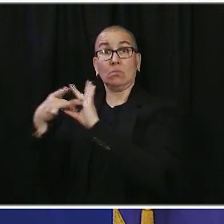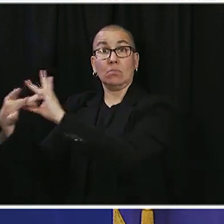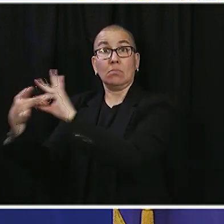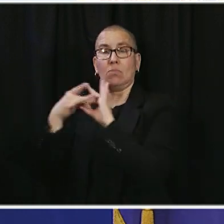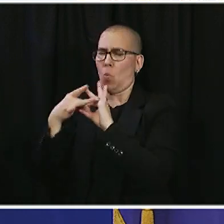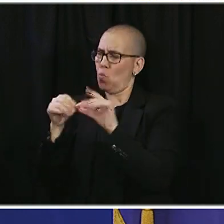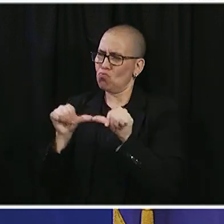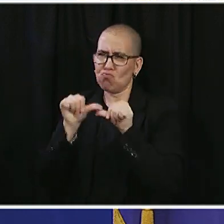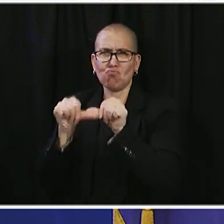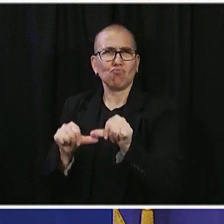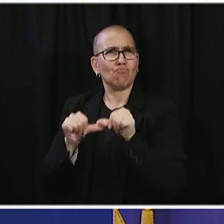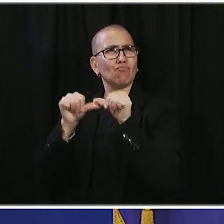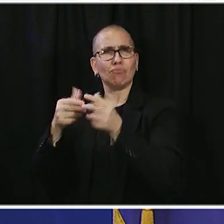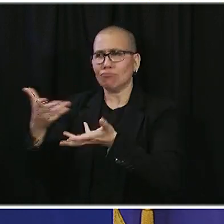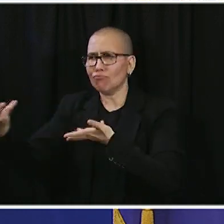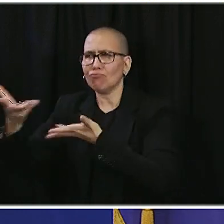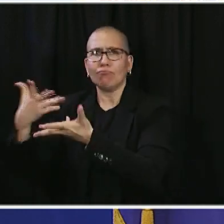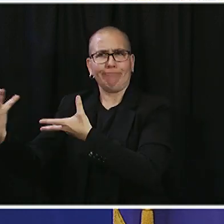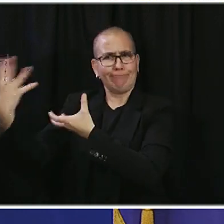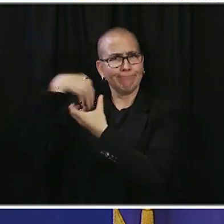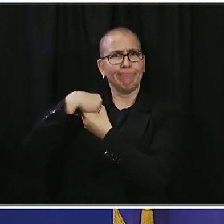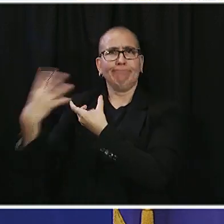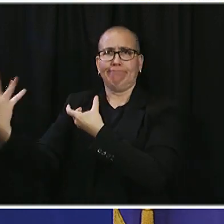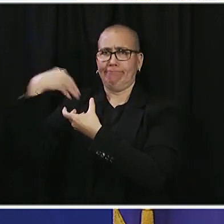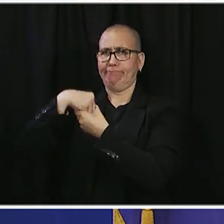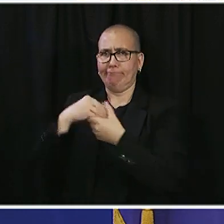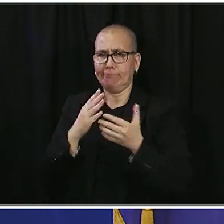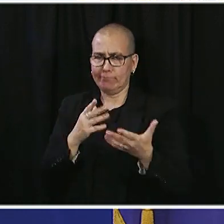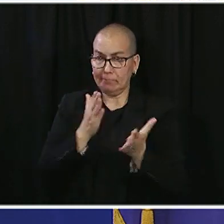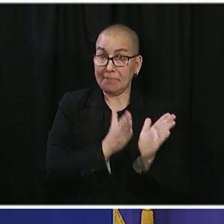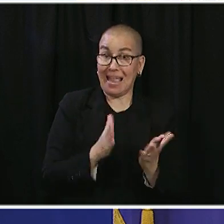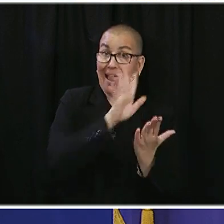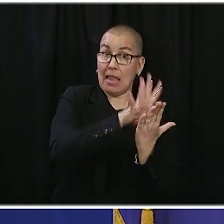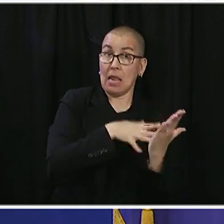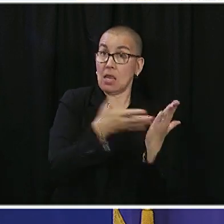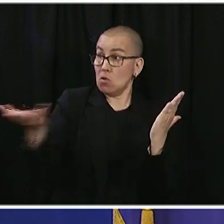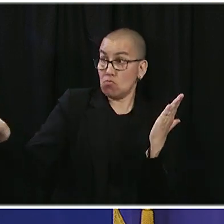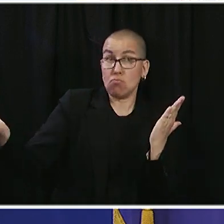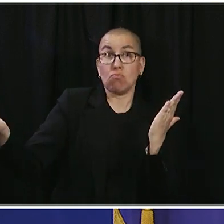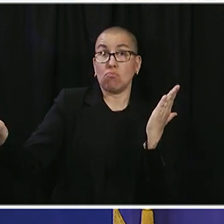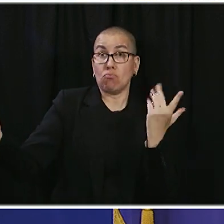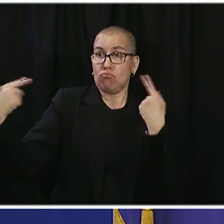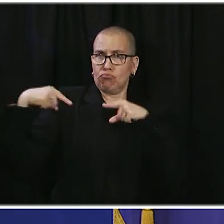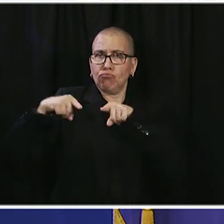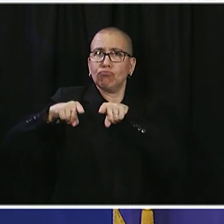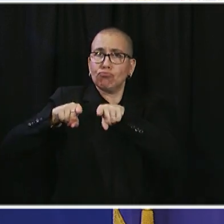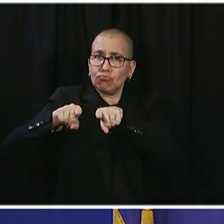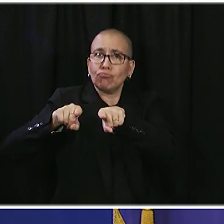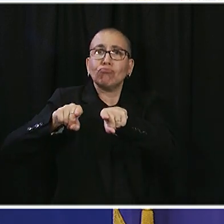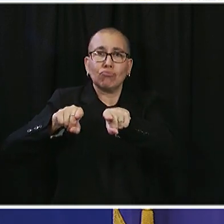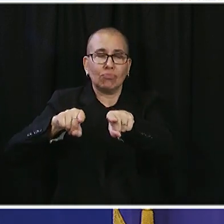WORK IN CONJUNCTION WITH THE STATE OF MINNESOTA. OUR RELATIONSHIPS ARE ALWAYS ONGOING. I HAVE MADE IT A CENTRAL PIECE